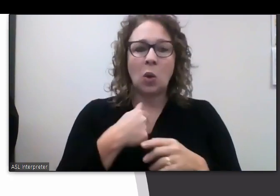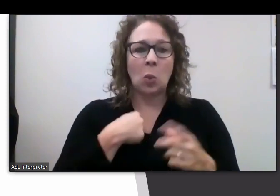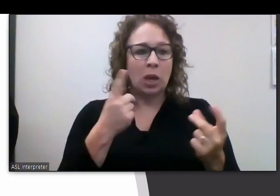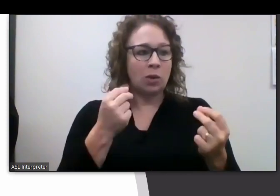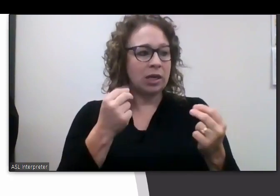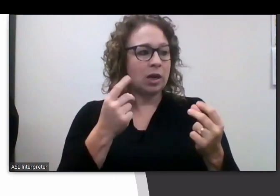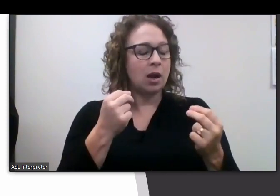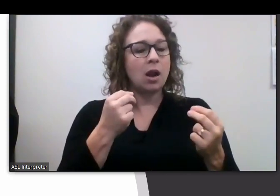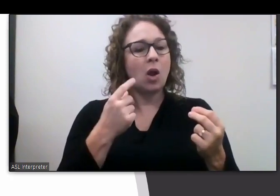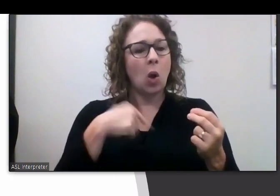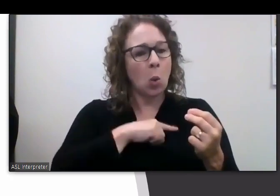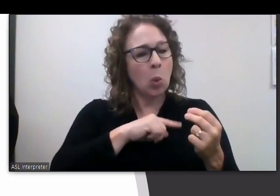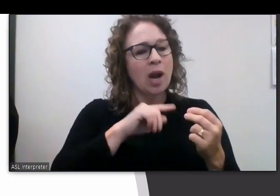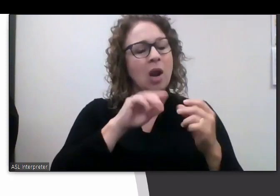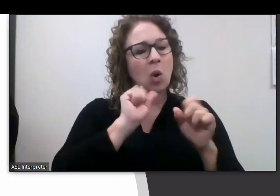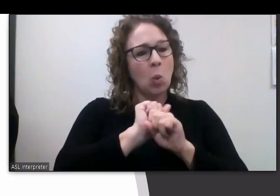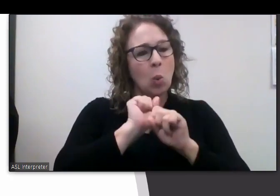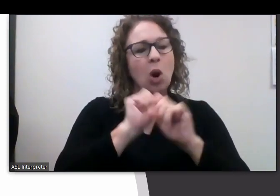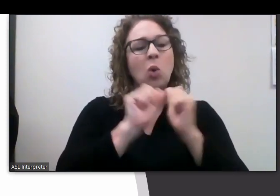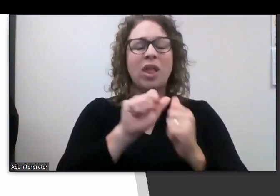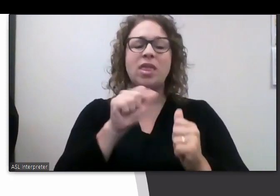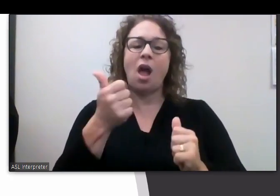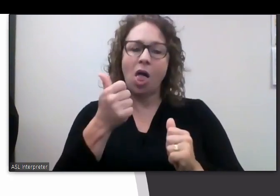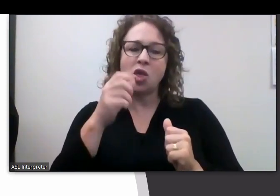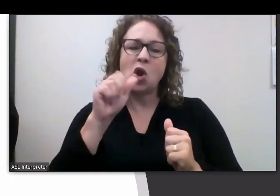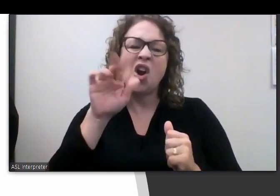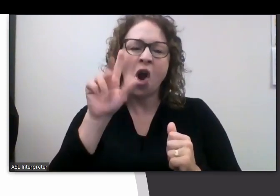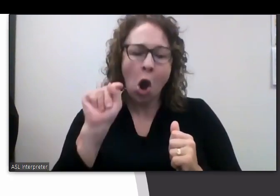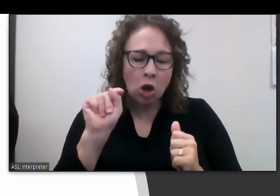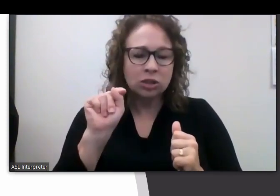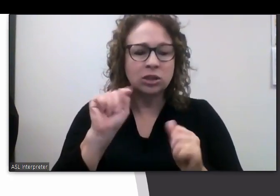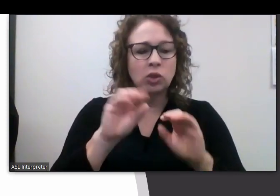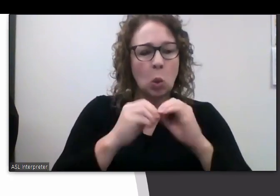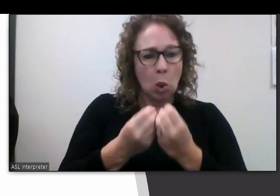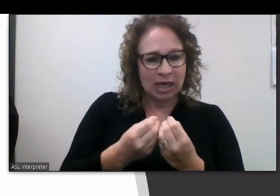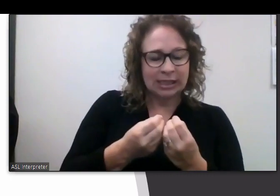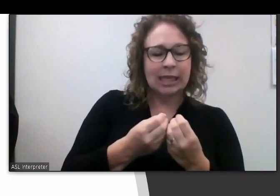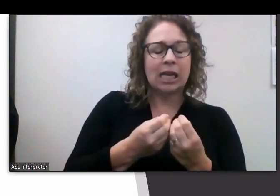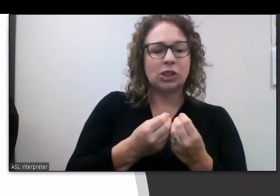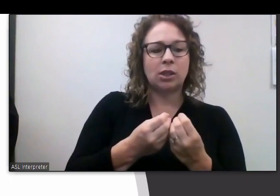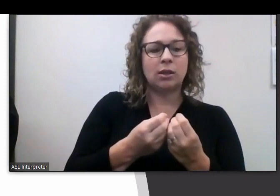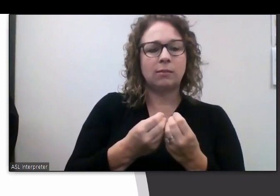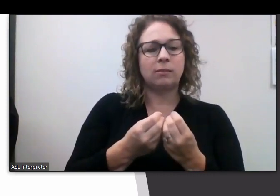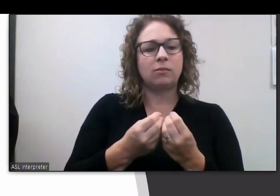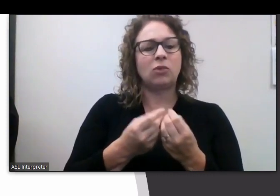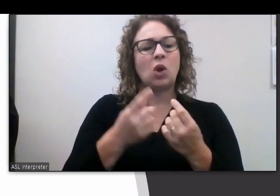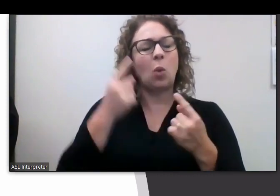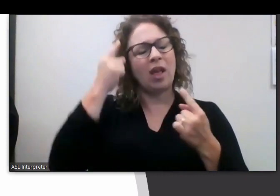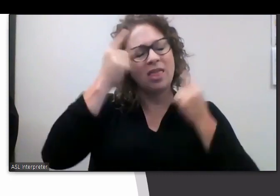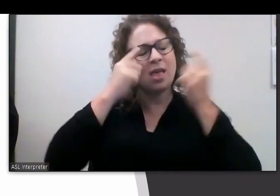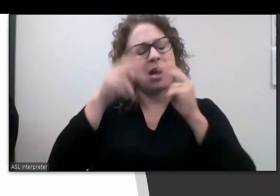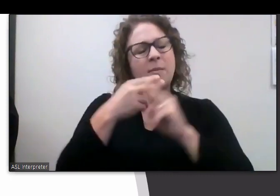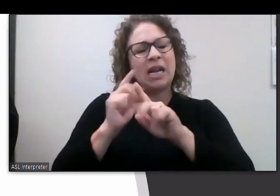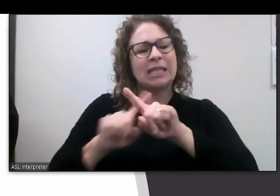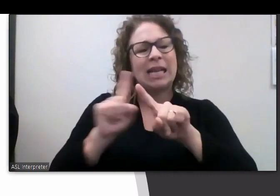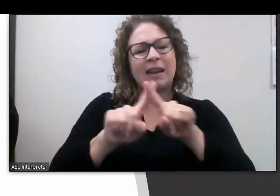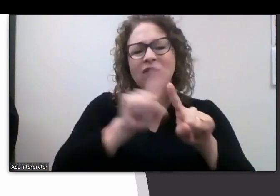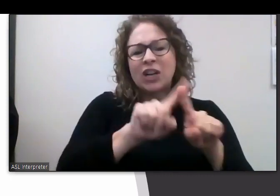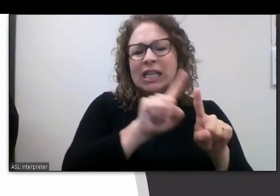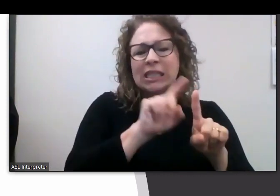that works mostly with other arts organizations and making their offerings more accessible so we thought of these scenarios with those organizations in mind